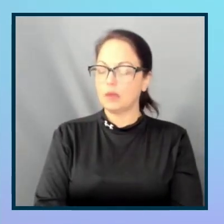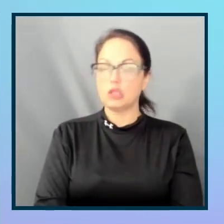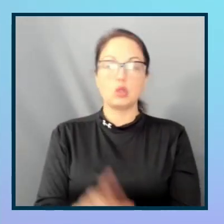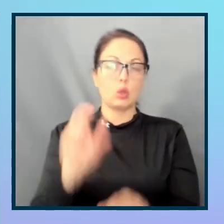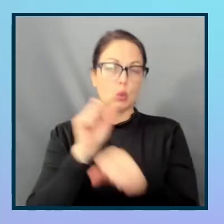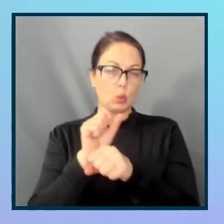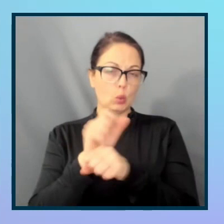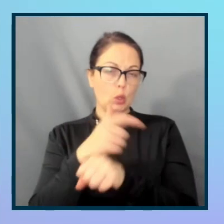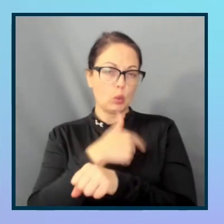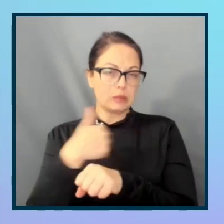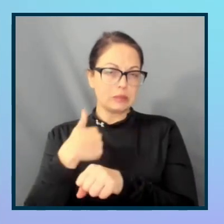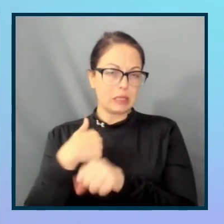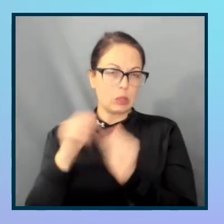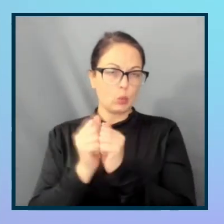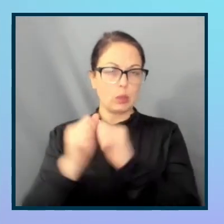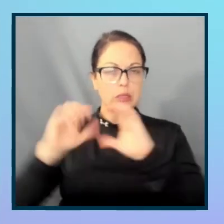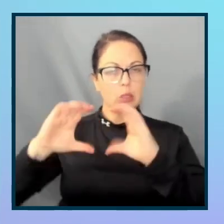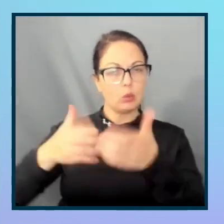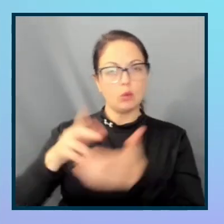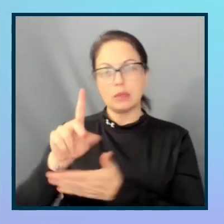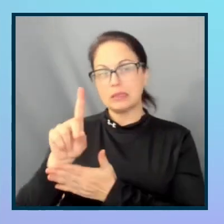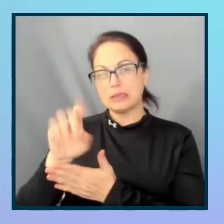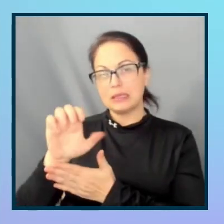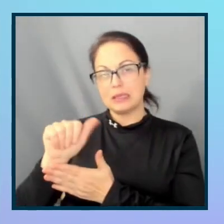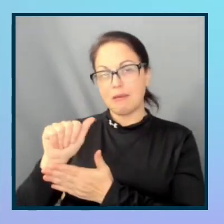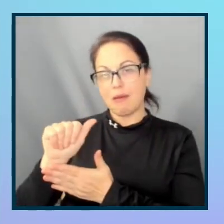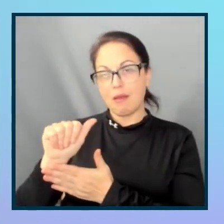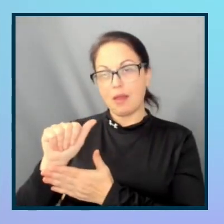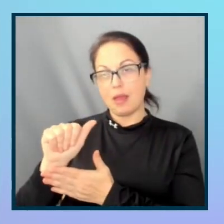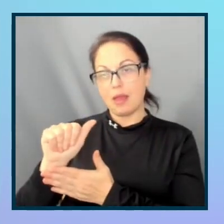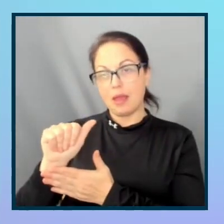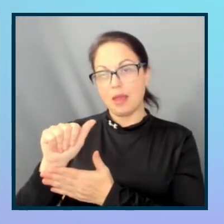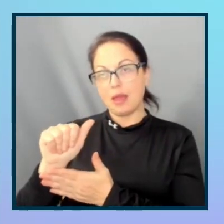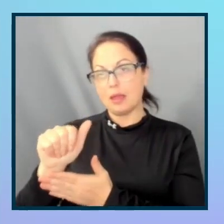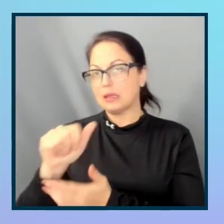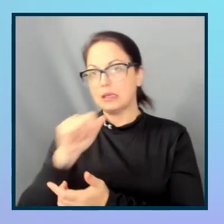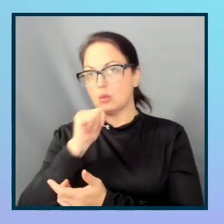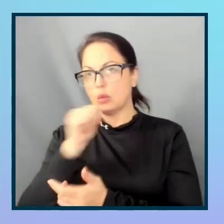DEI hadn't really focused in our space across the company.